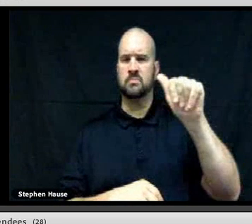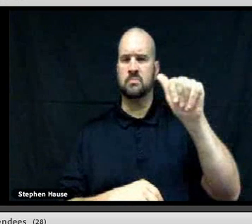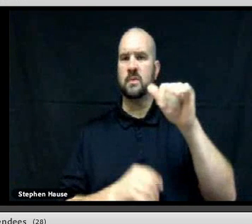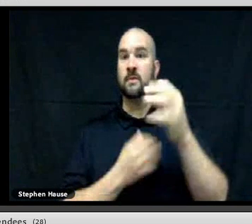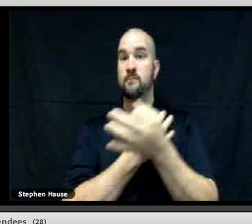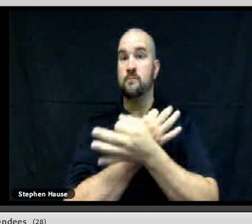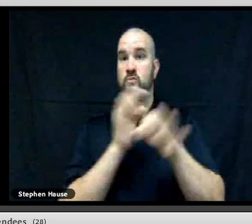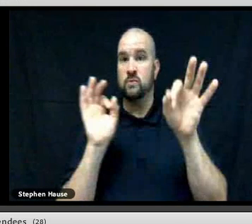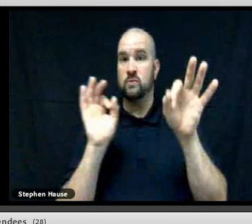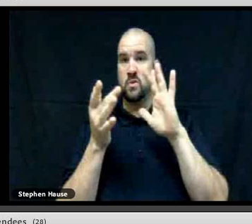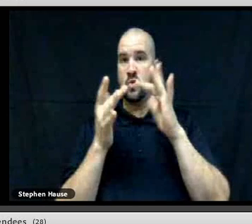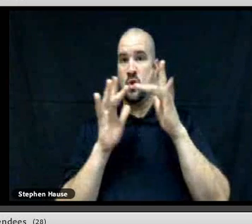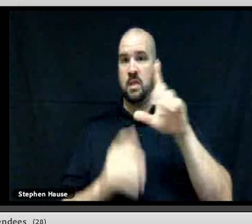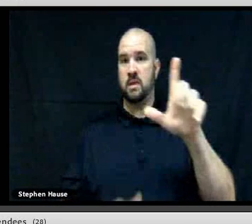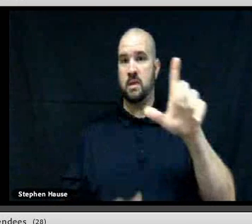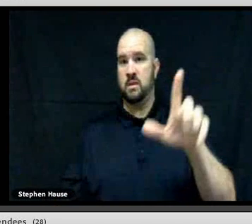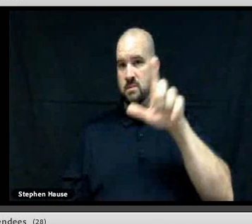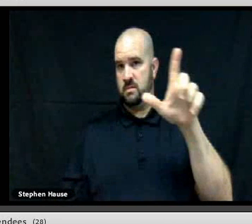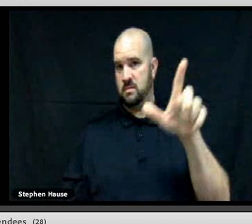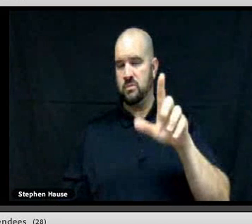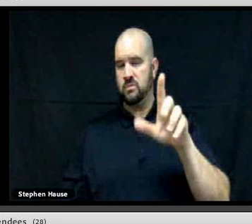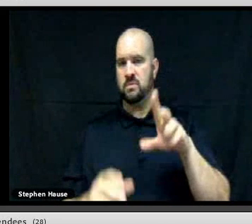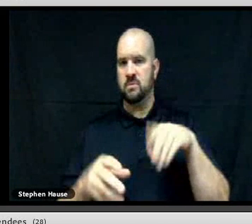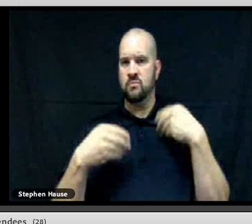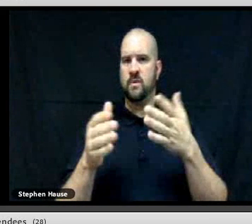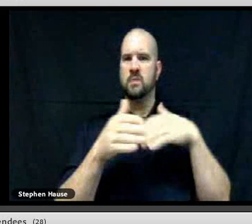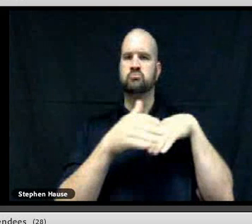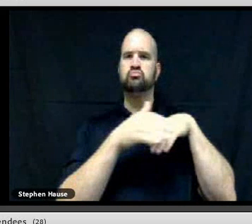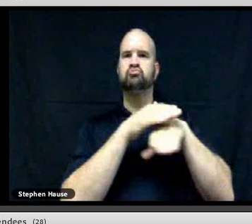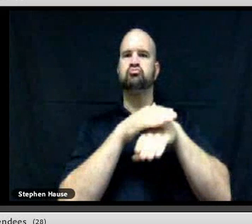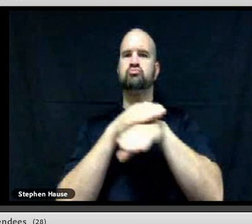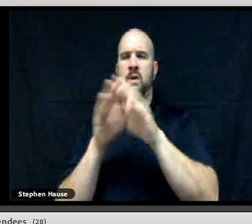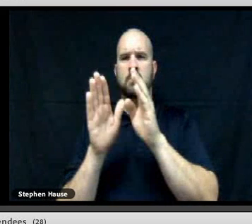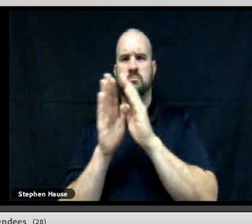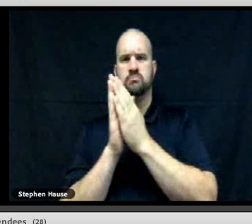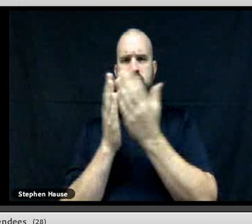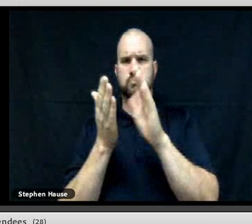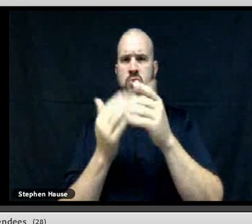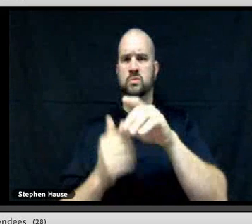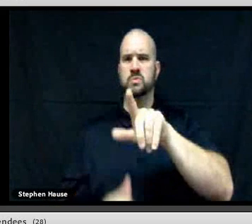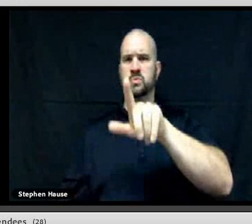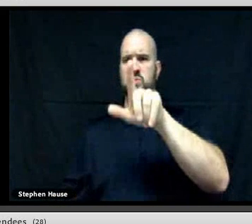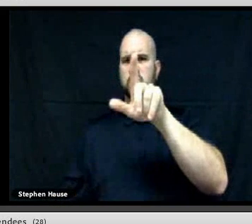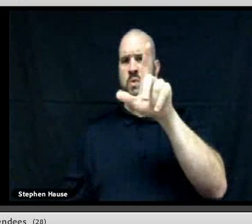and that provides access to over 21 million books, photographs, maps, audiovisual materials,